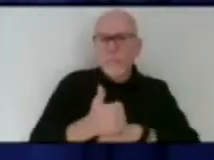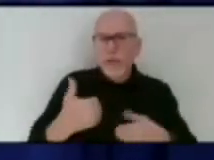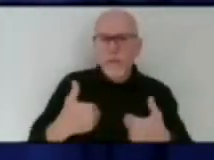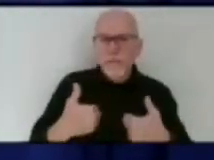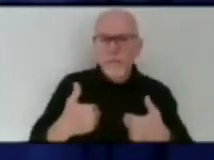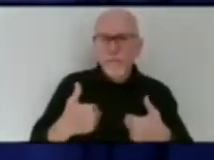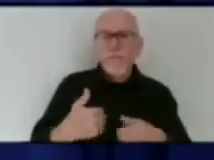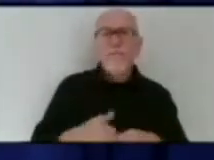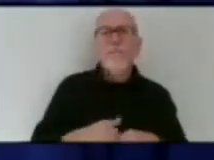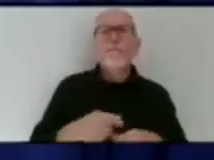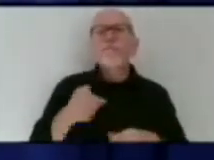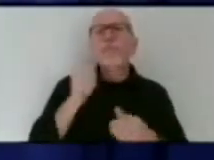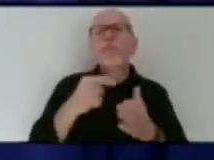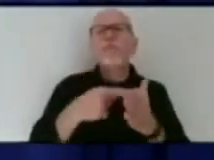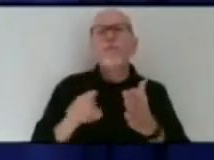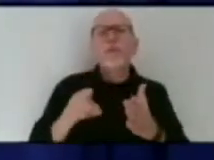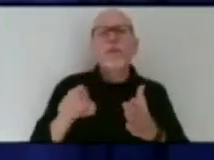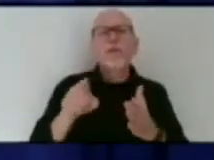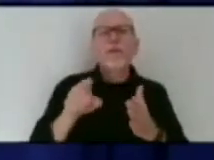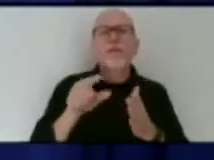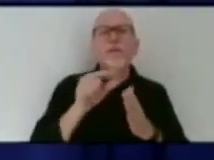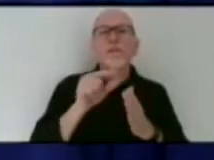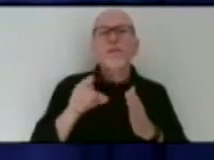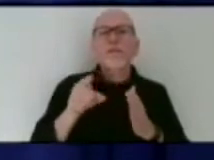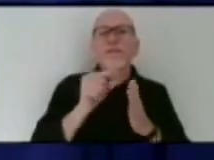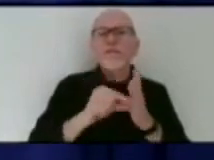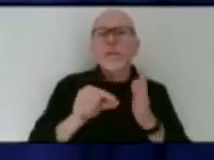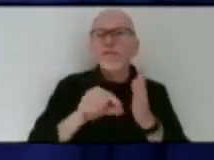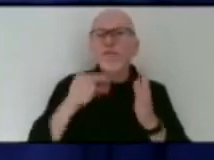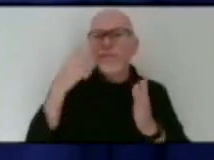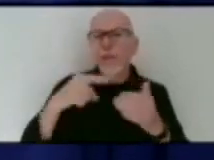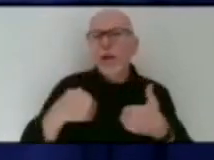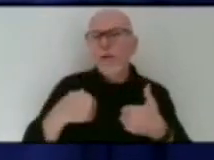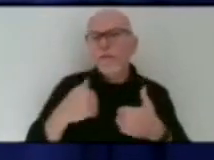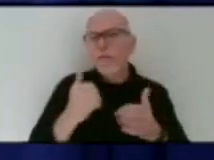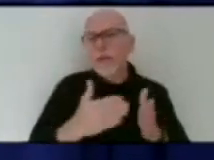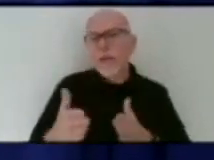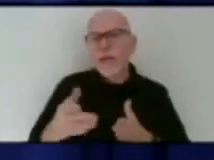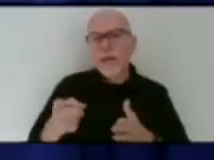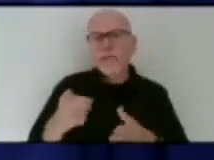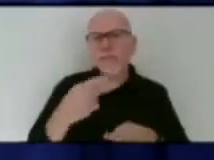can check Scripture on having a plan that's referenced multiple times but